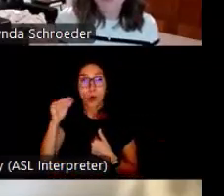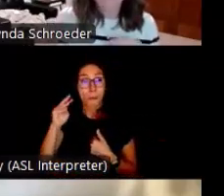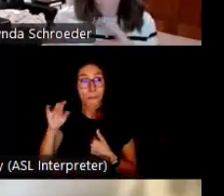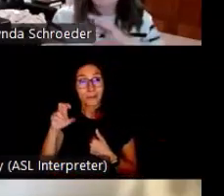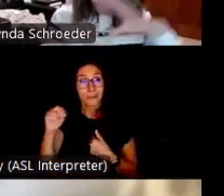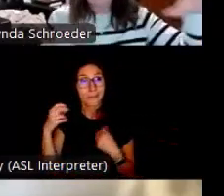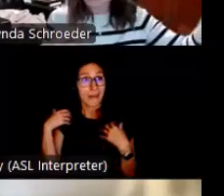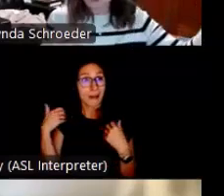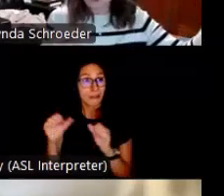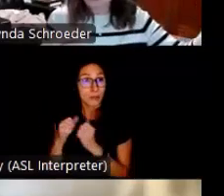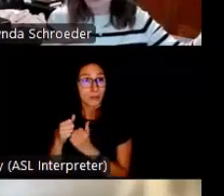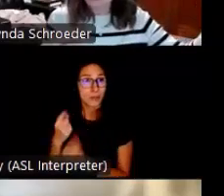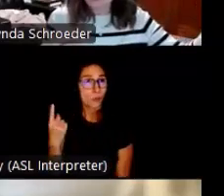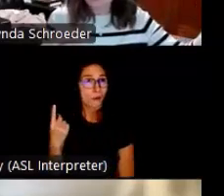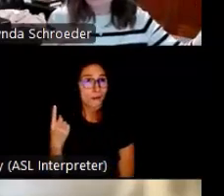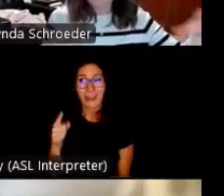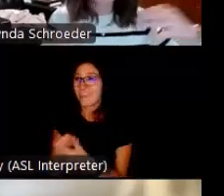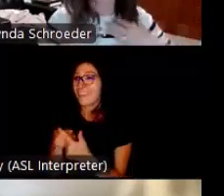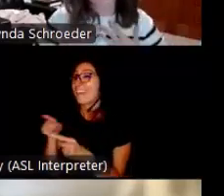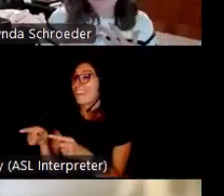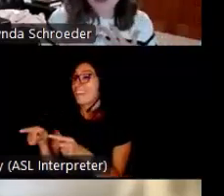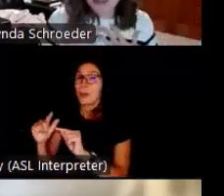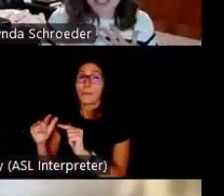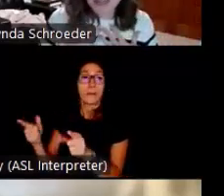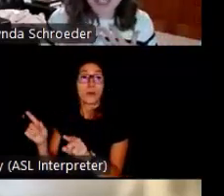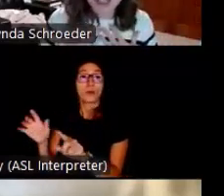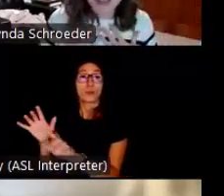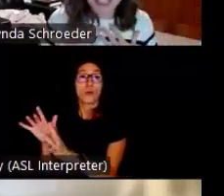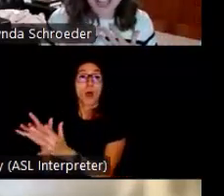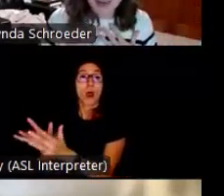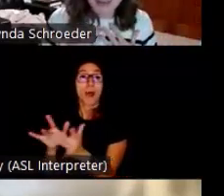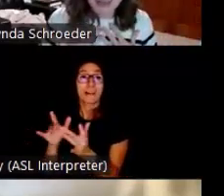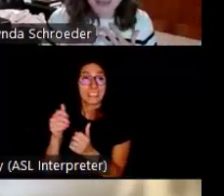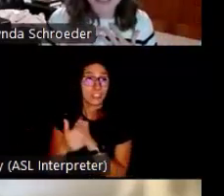And they can reach each county, because I don't have time to call every county, maybe.